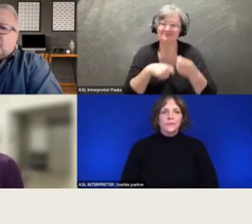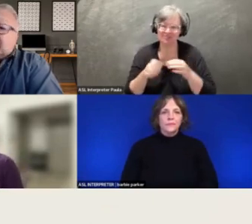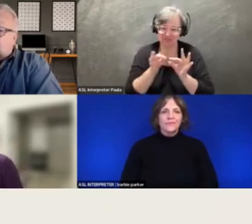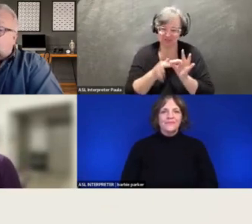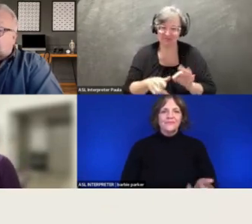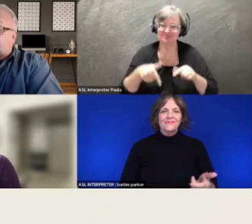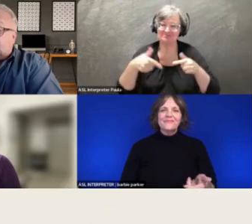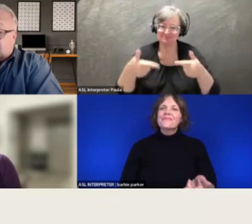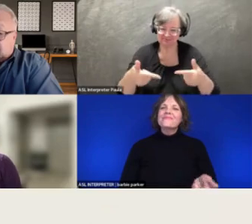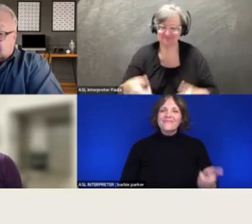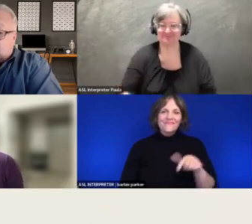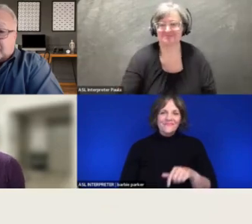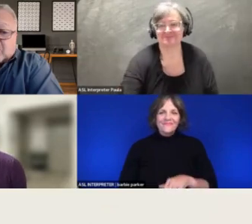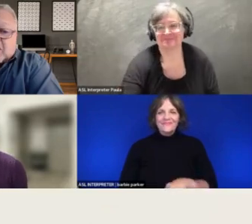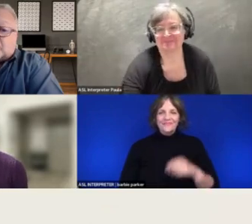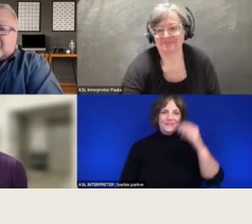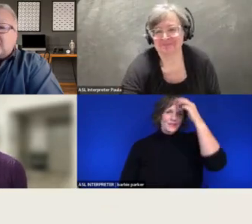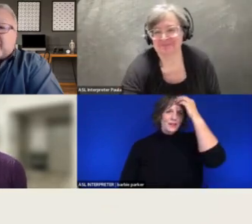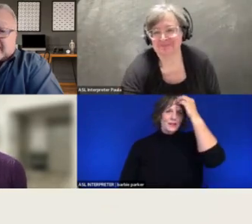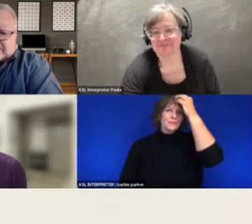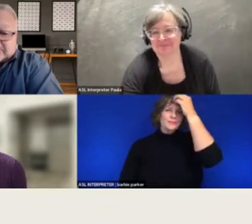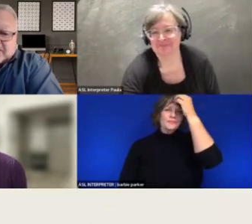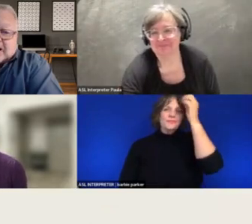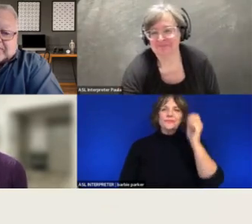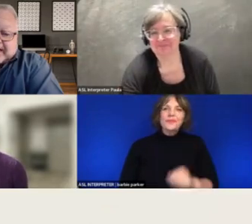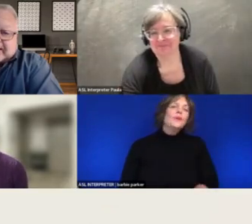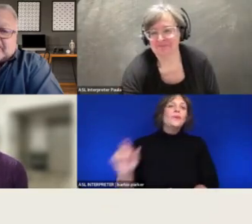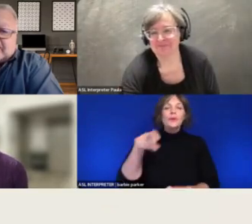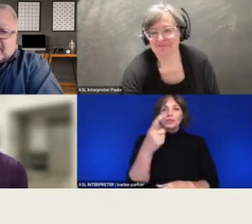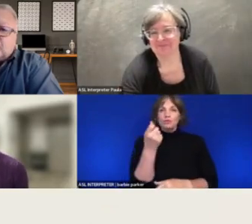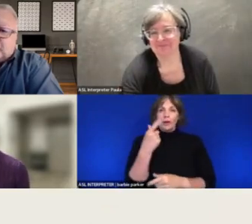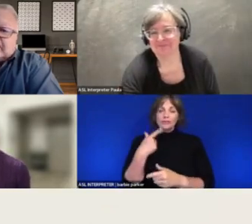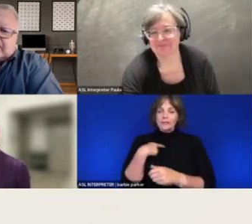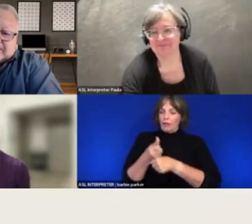really need to recognize the short and long term impacts of that, and then we really need to